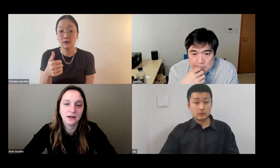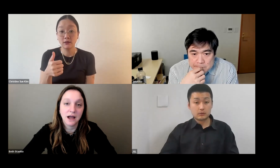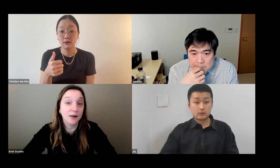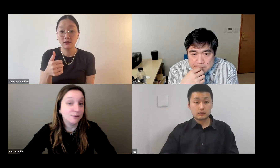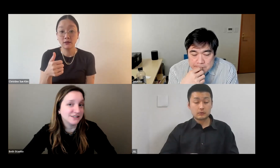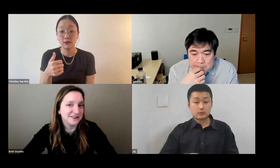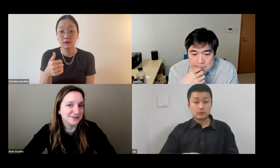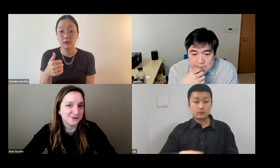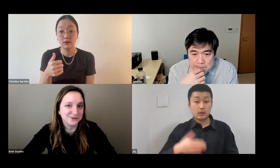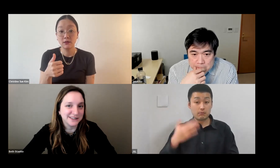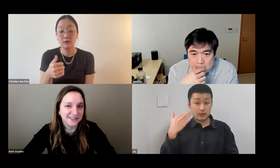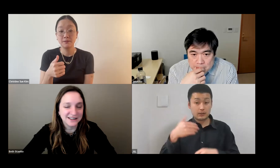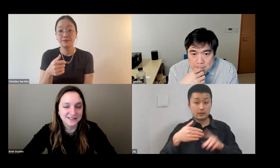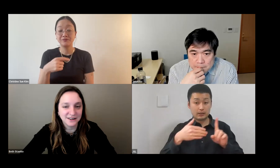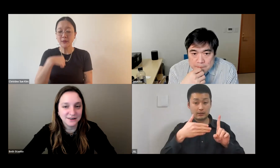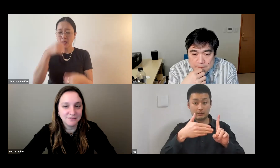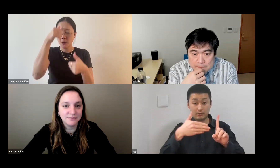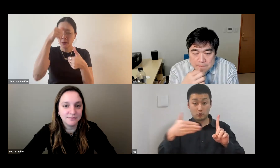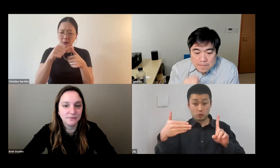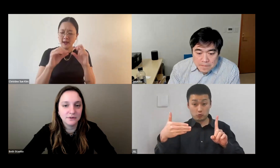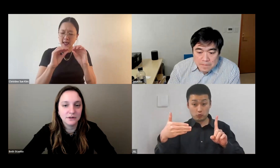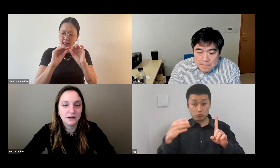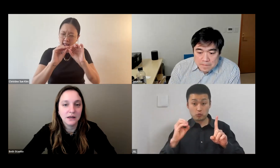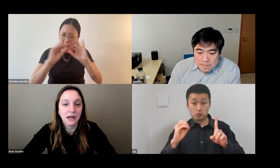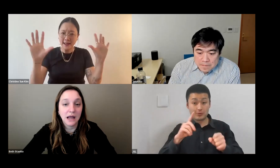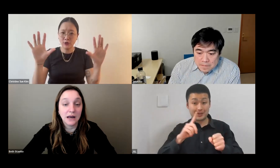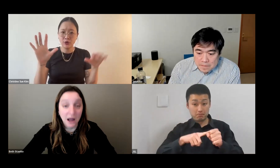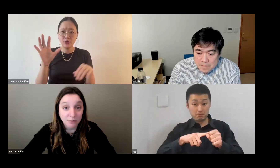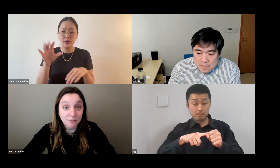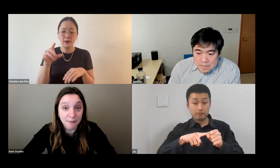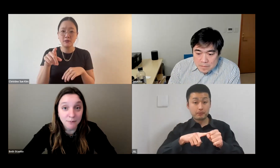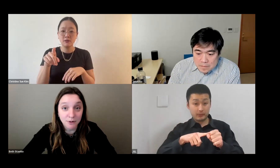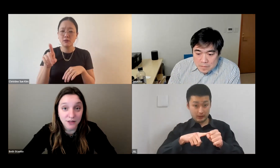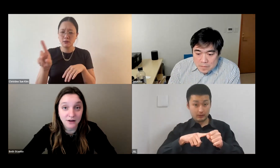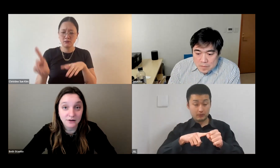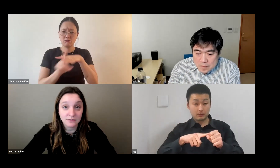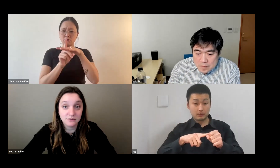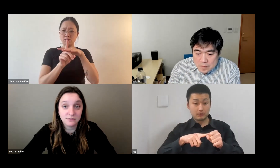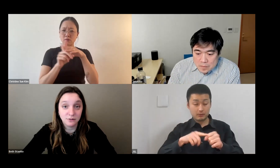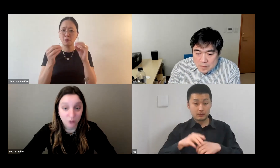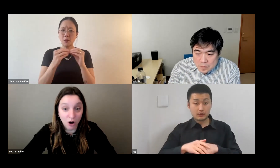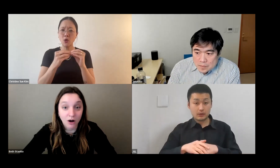I was ten years old at that time. And I remember that law